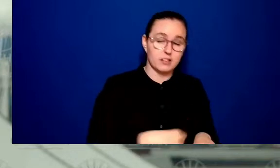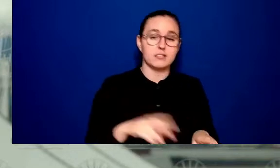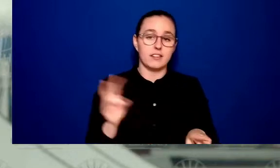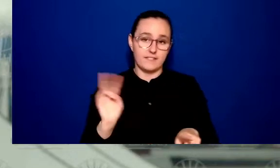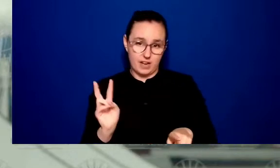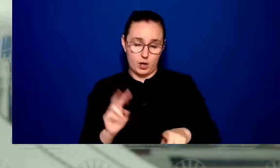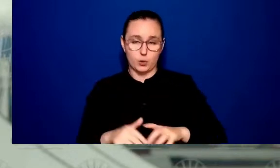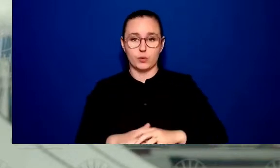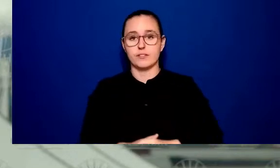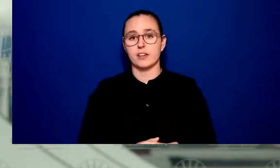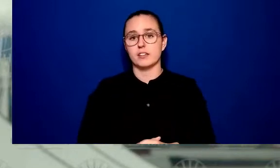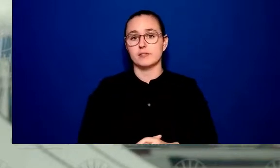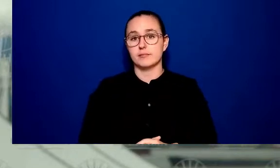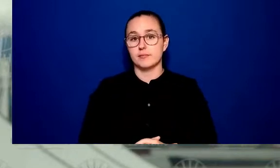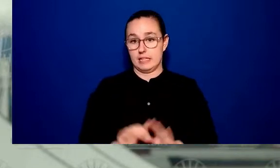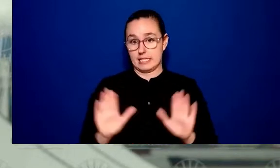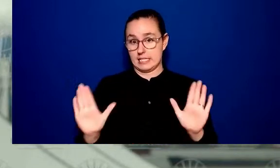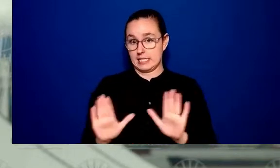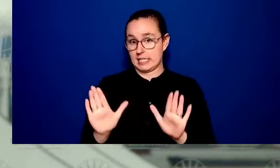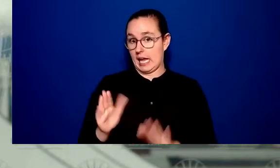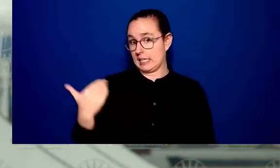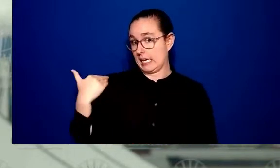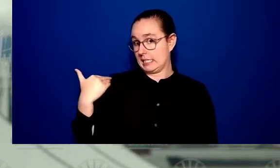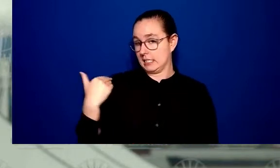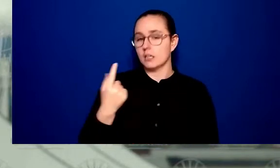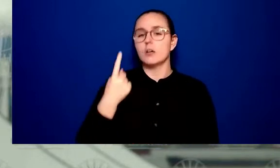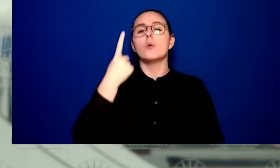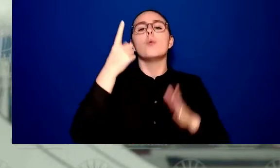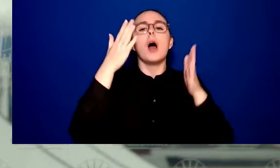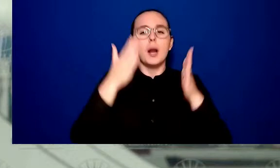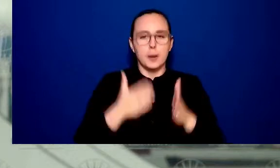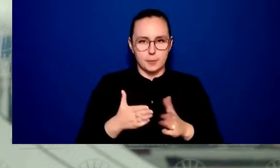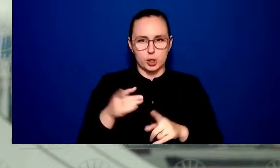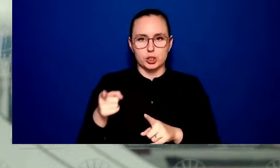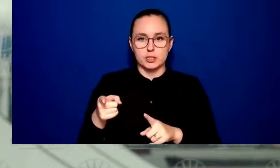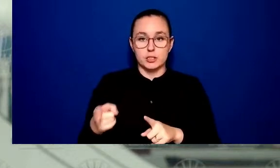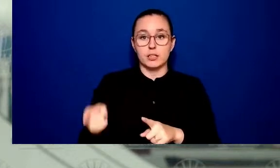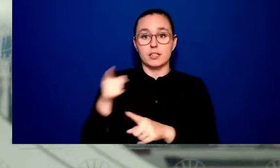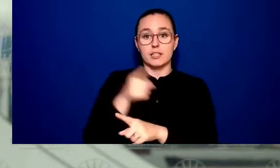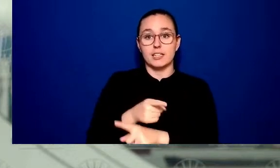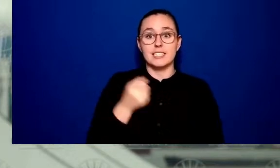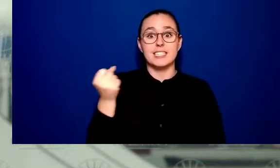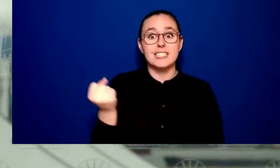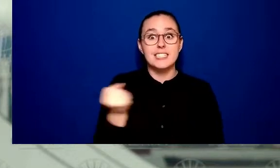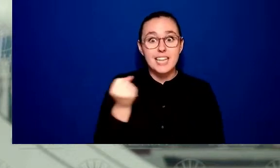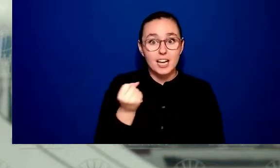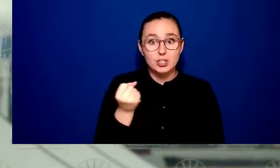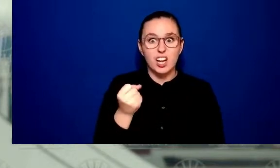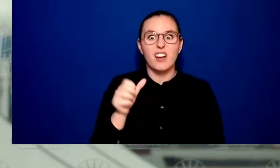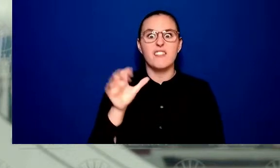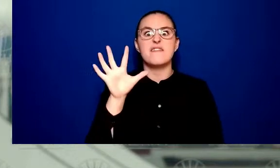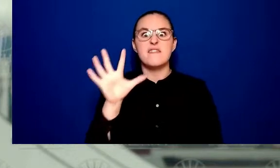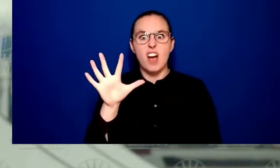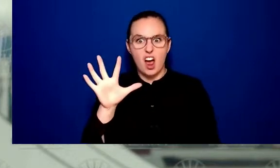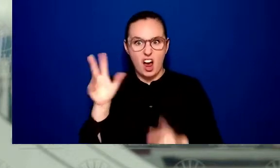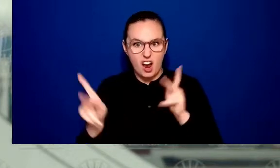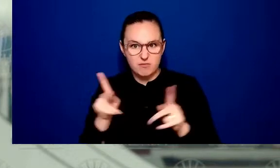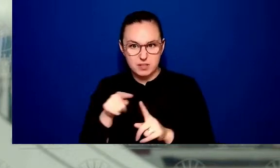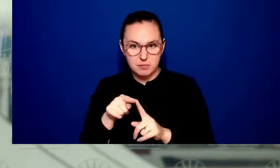Saturday five. On Friday, four.